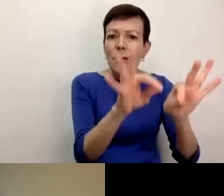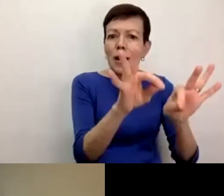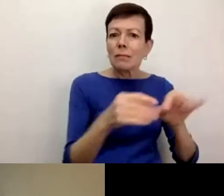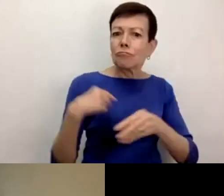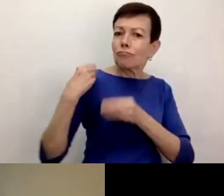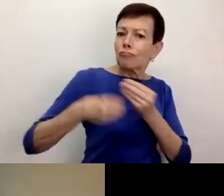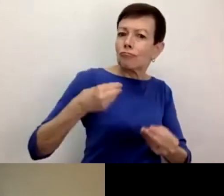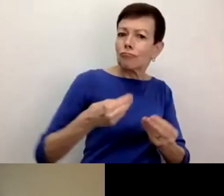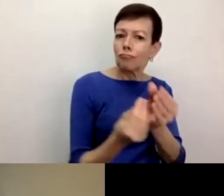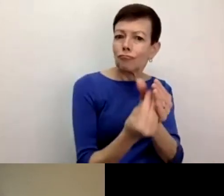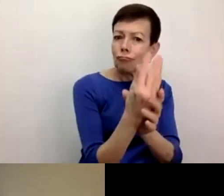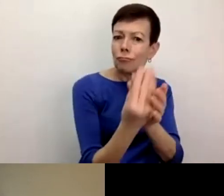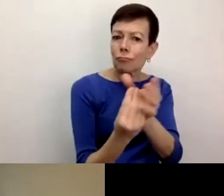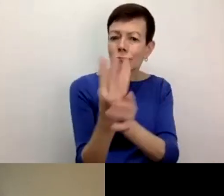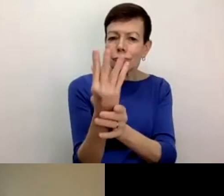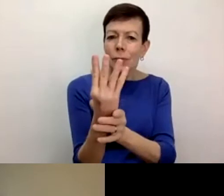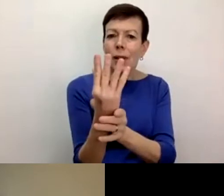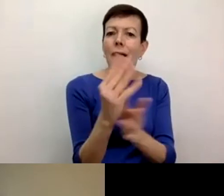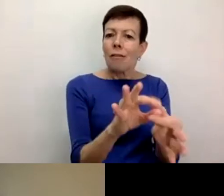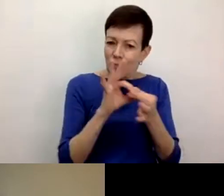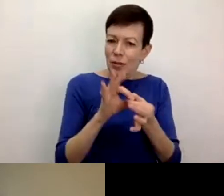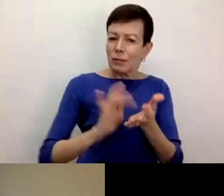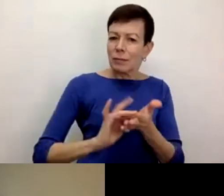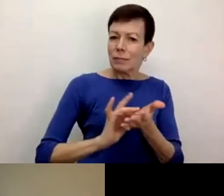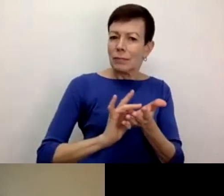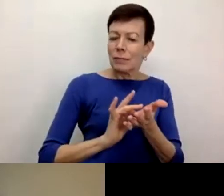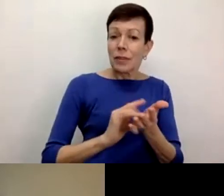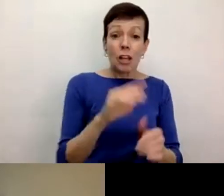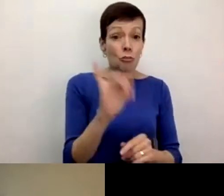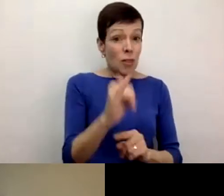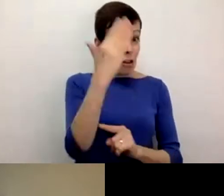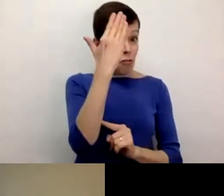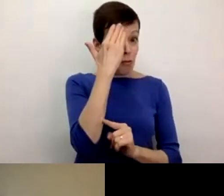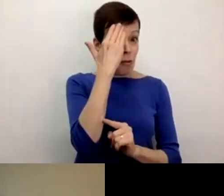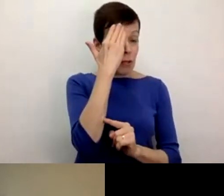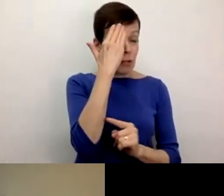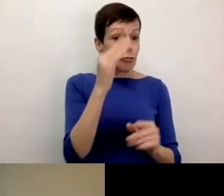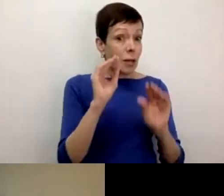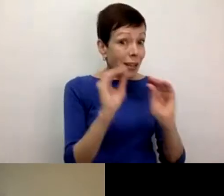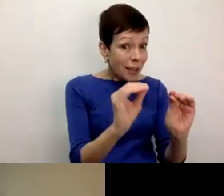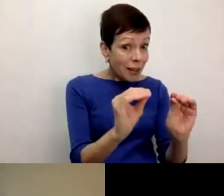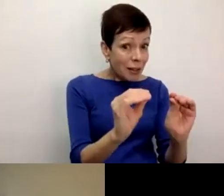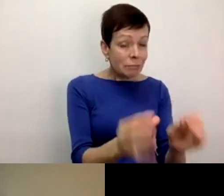They have that knowledge and then they forever have that knowledge and the kind of pride